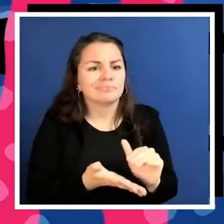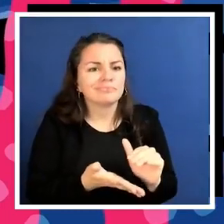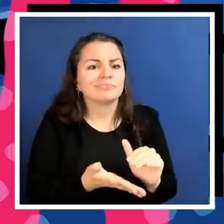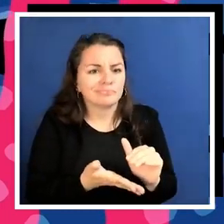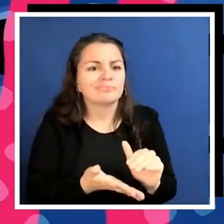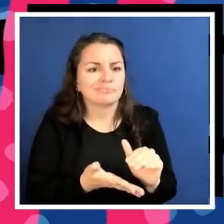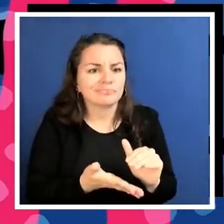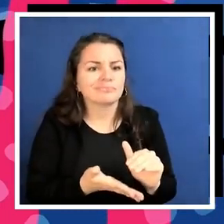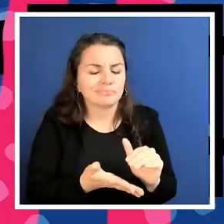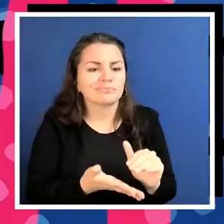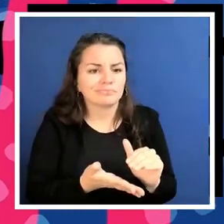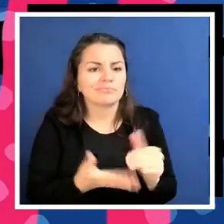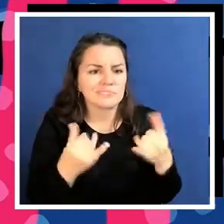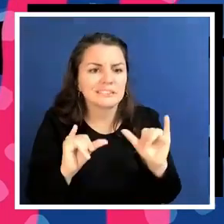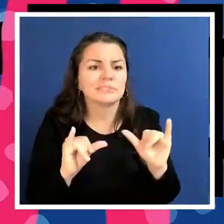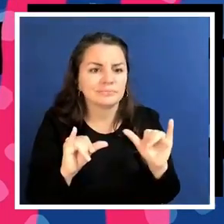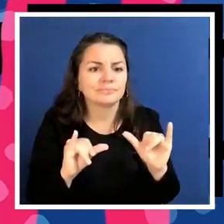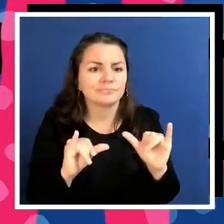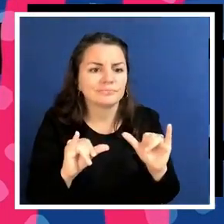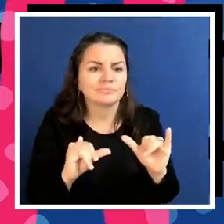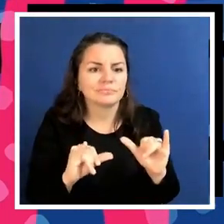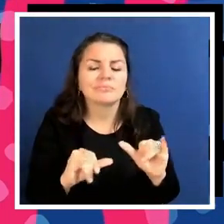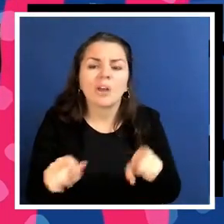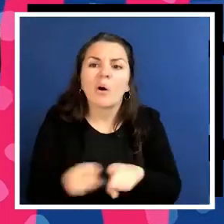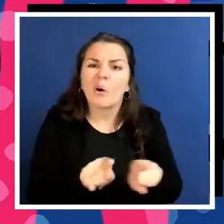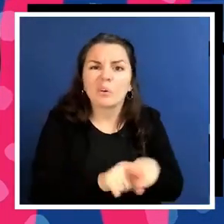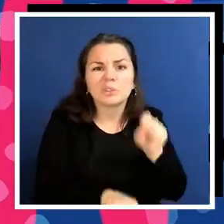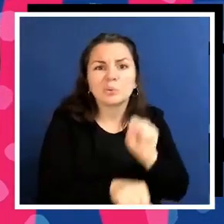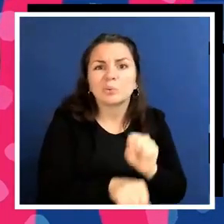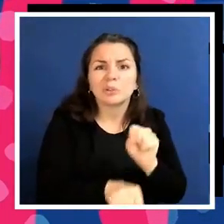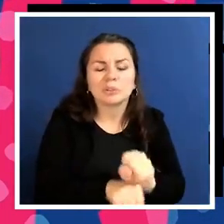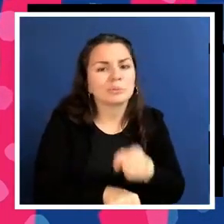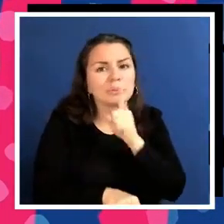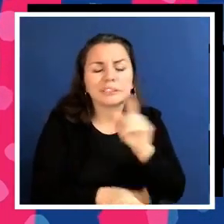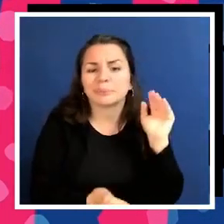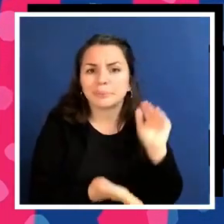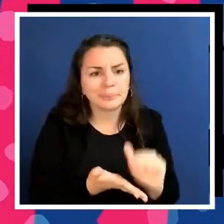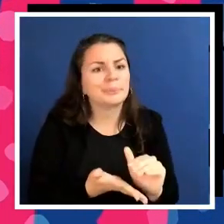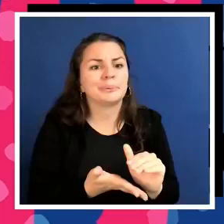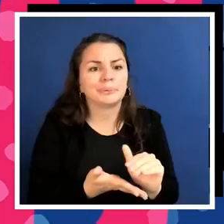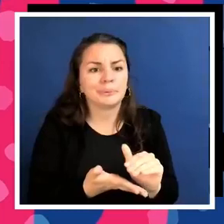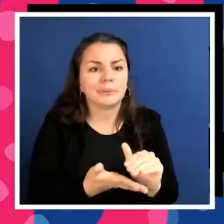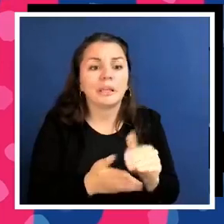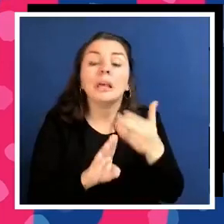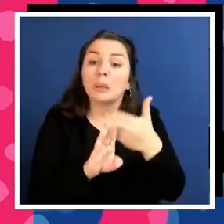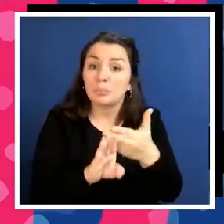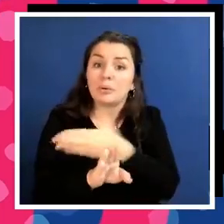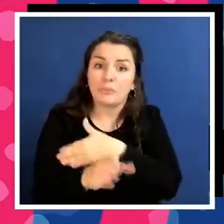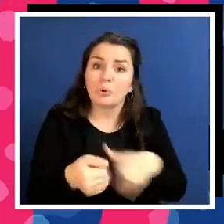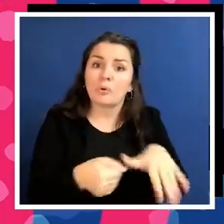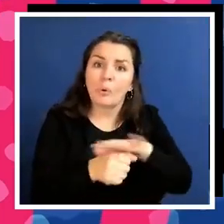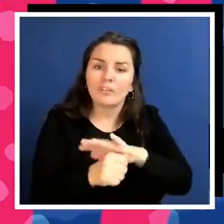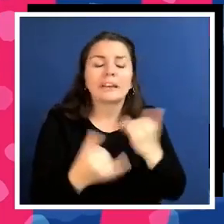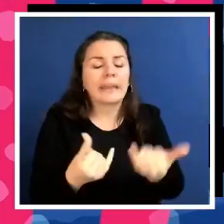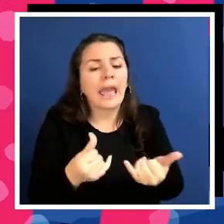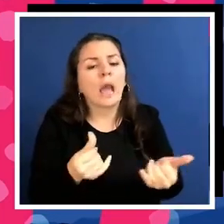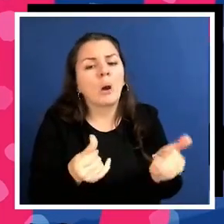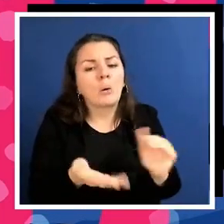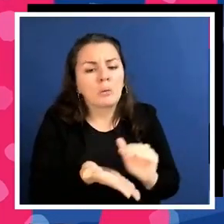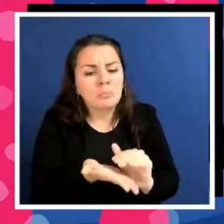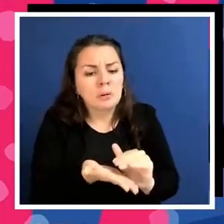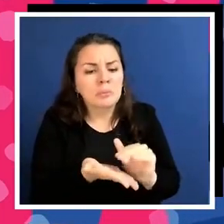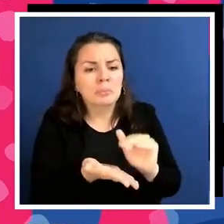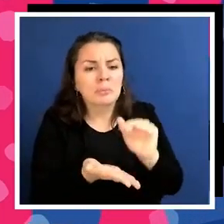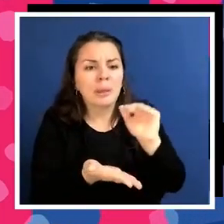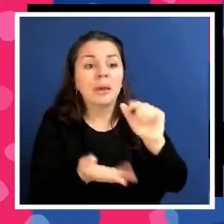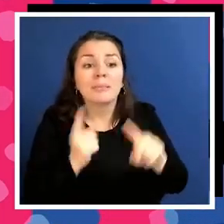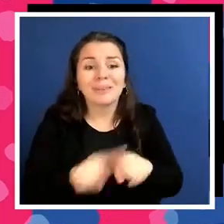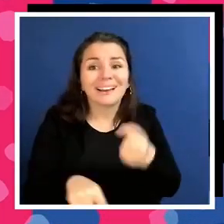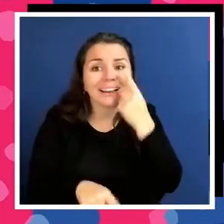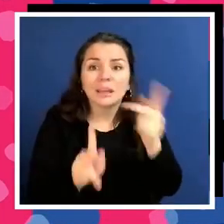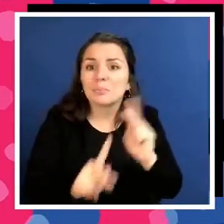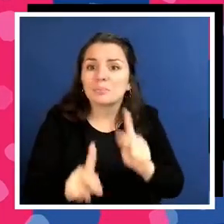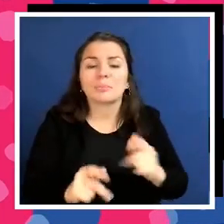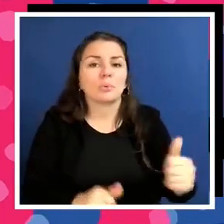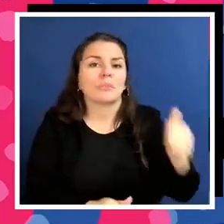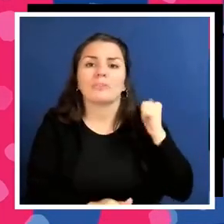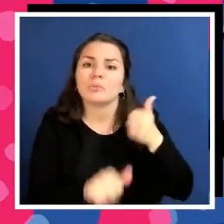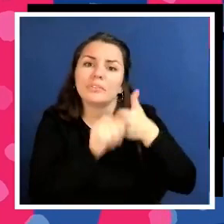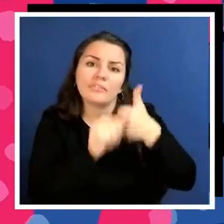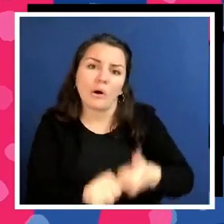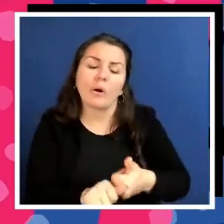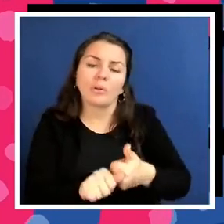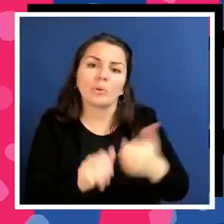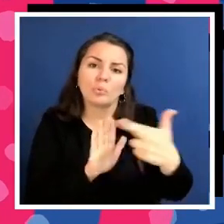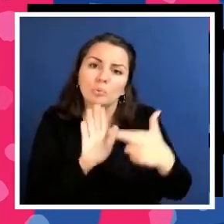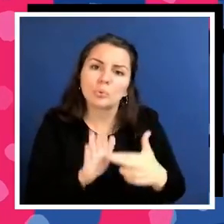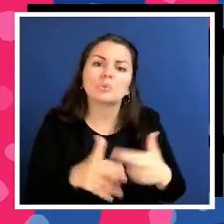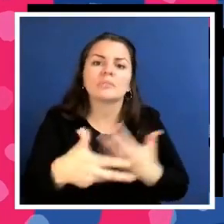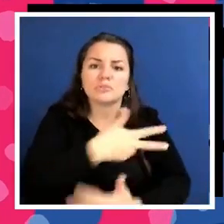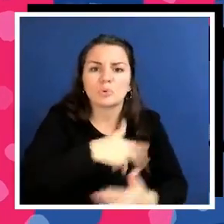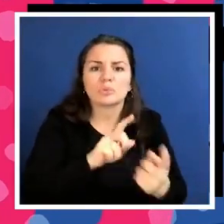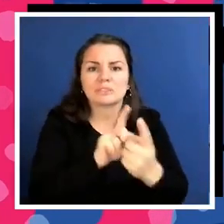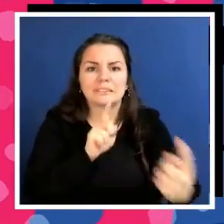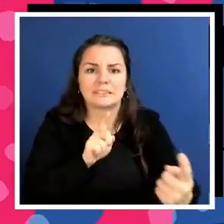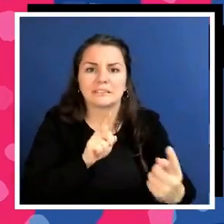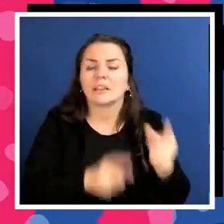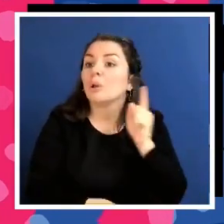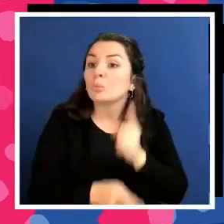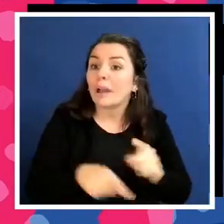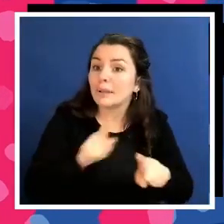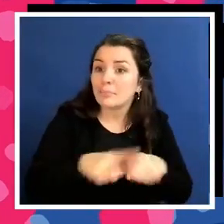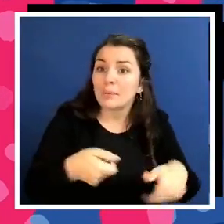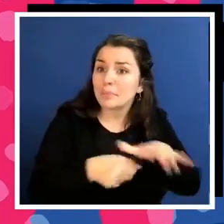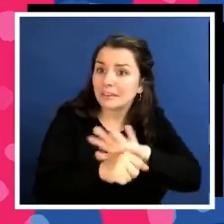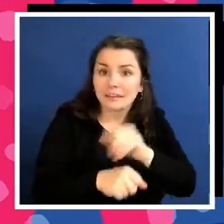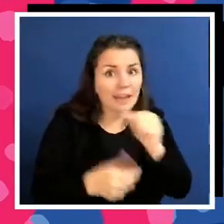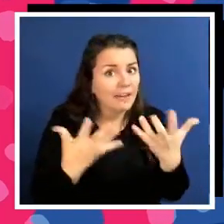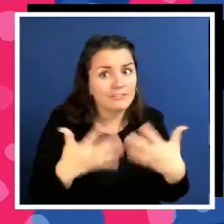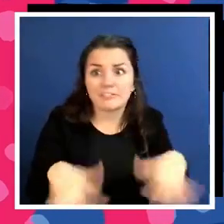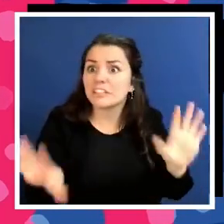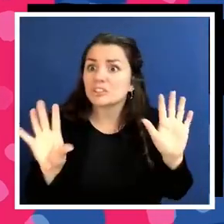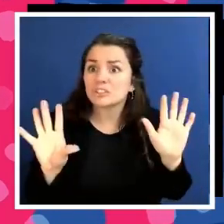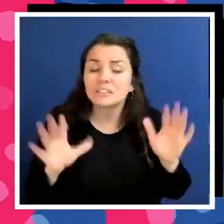ARE YOU BEHIND ON HOURS?